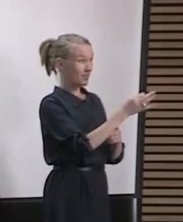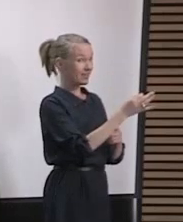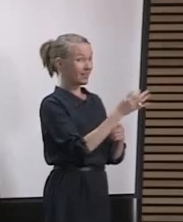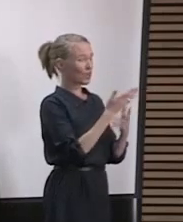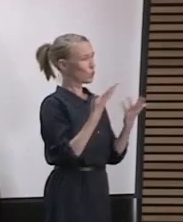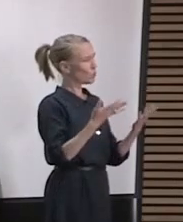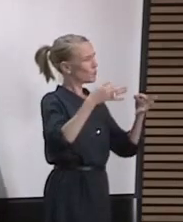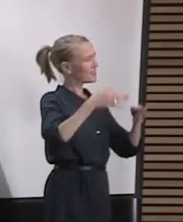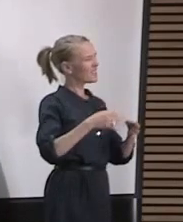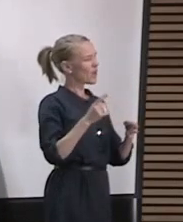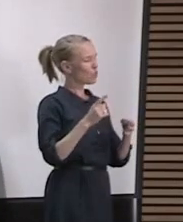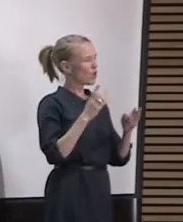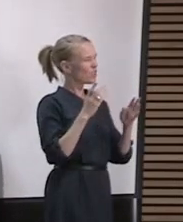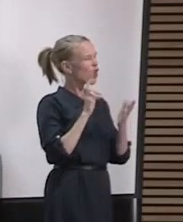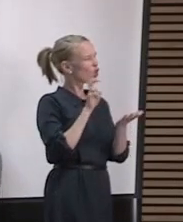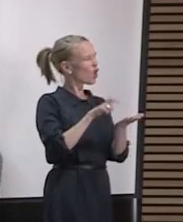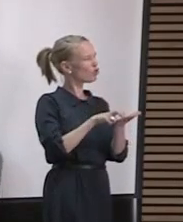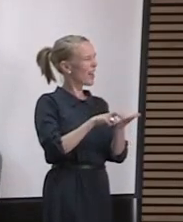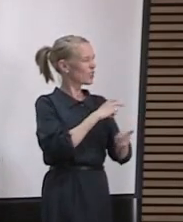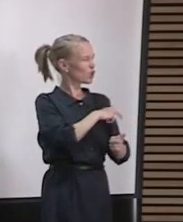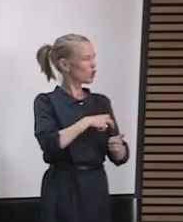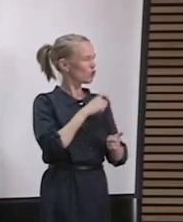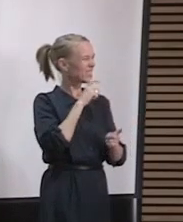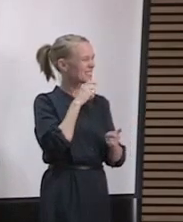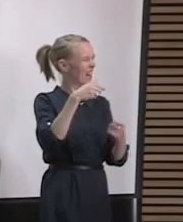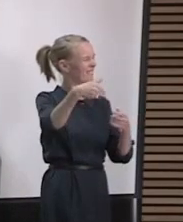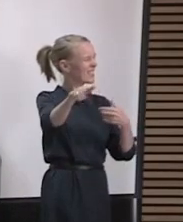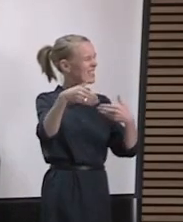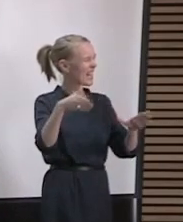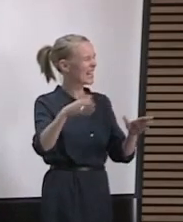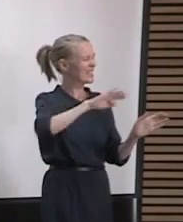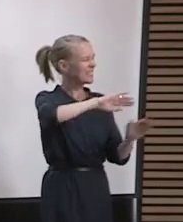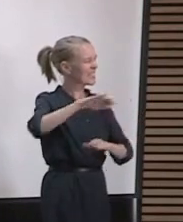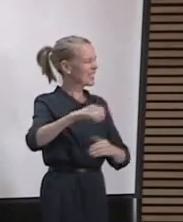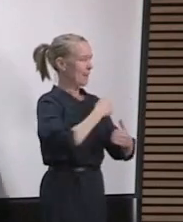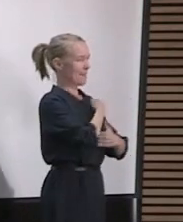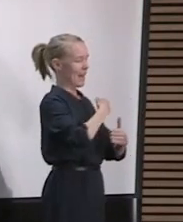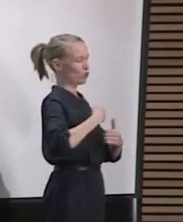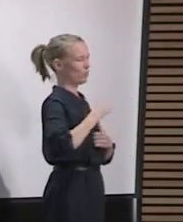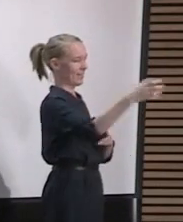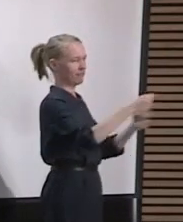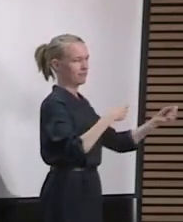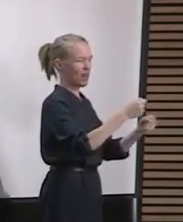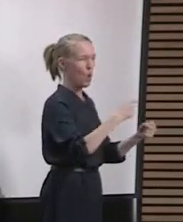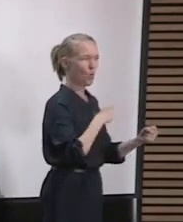managed isolation facilities, what specifically prompted the desire to reduce the number of private security guards? And